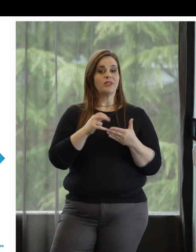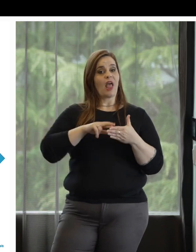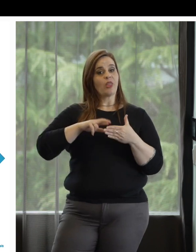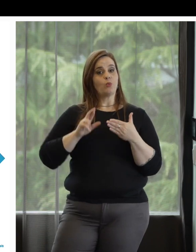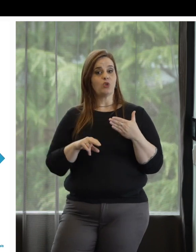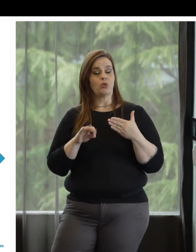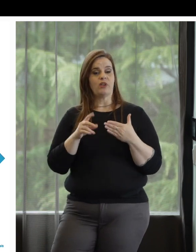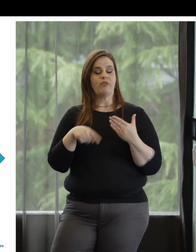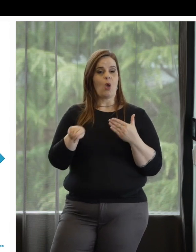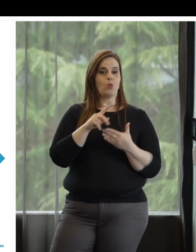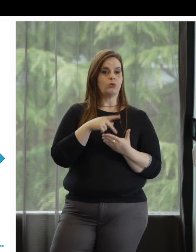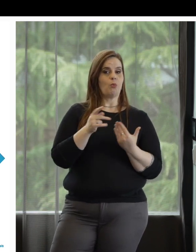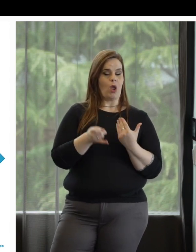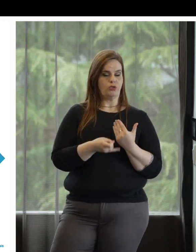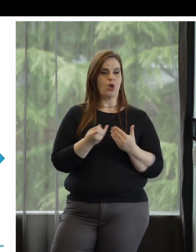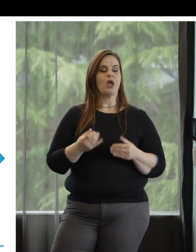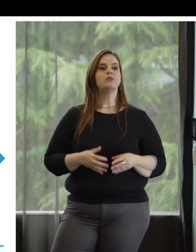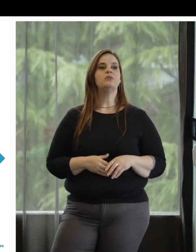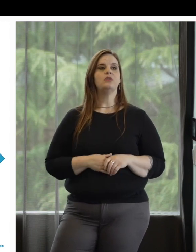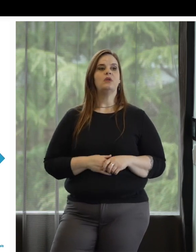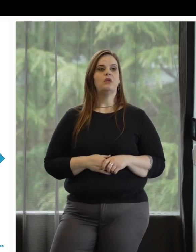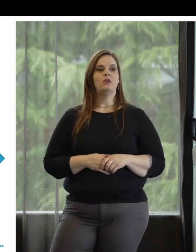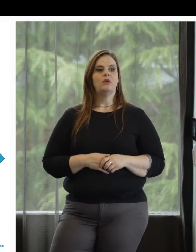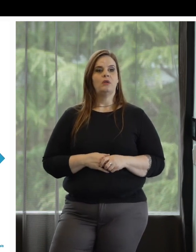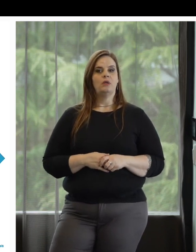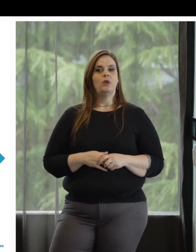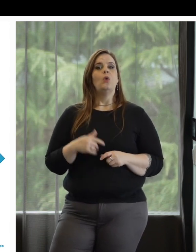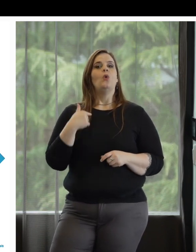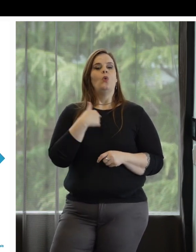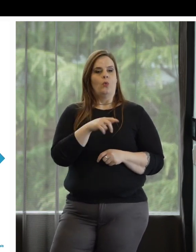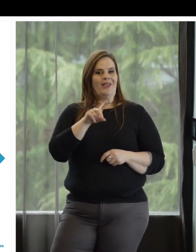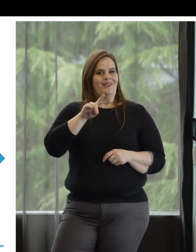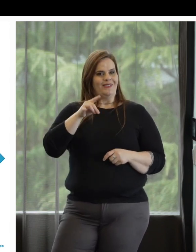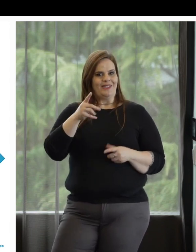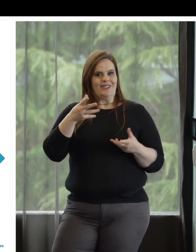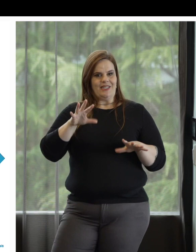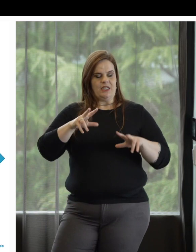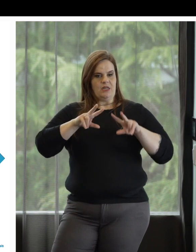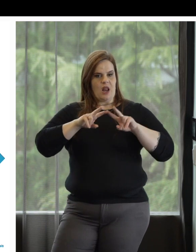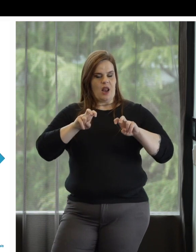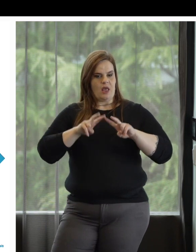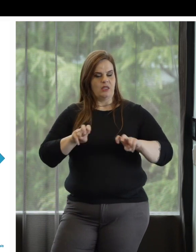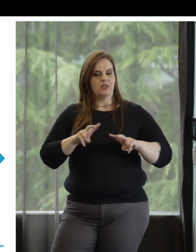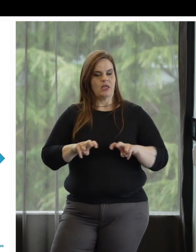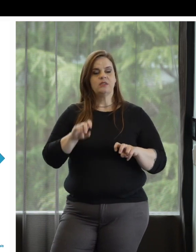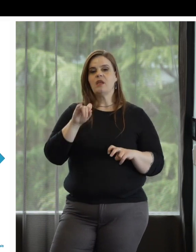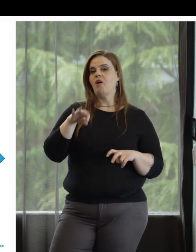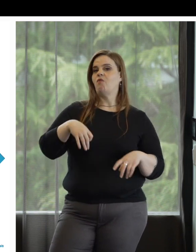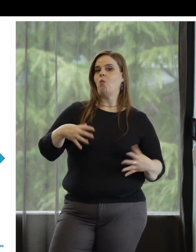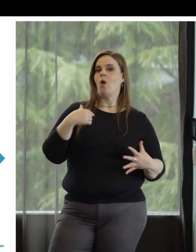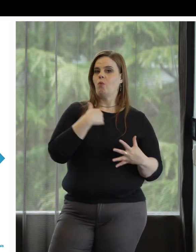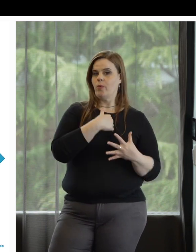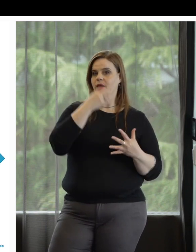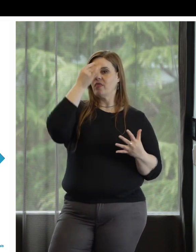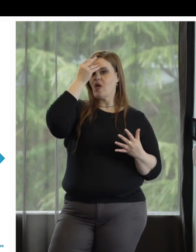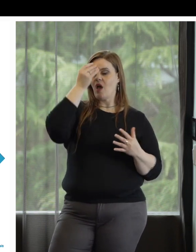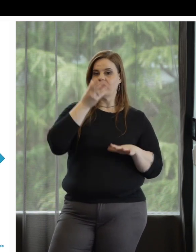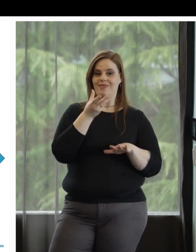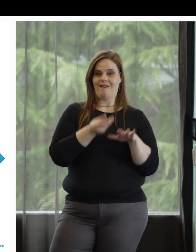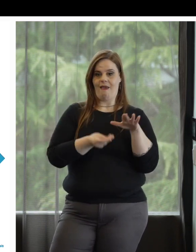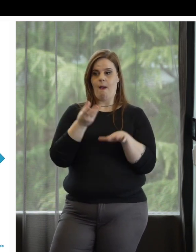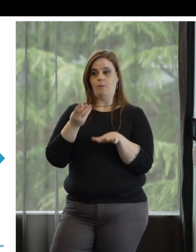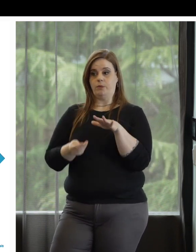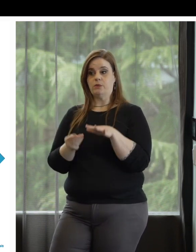really we did an analysis of what we thought the gaps were.